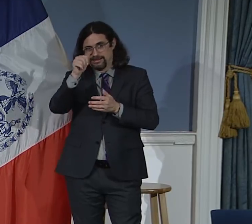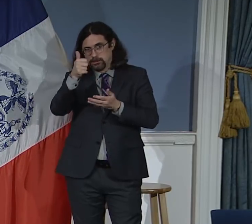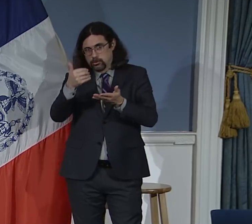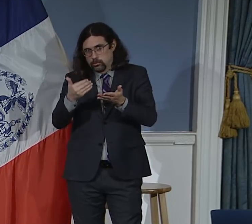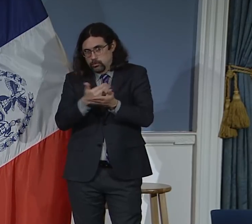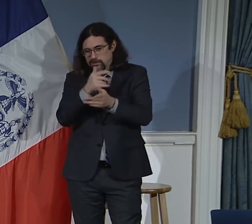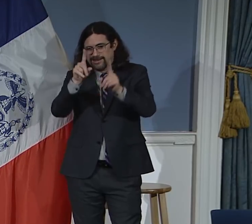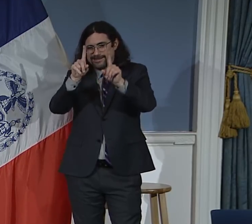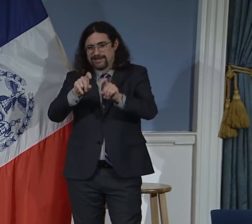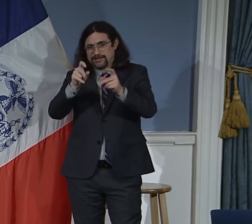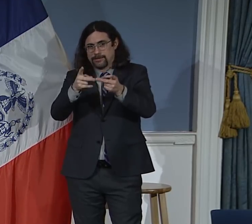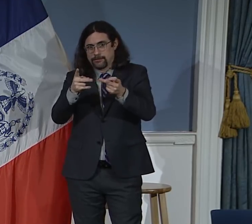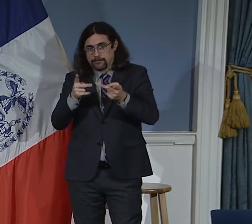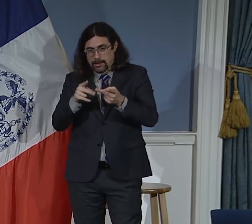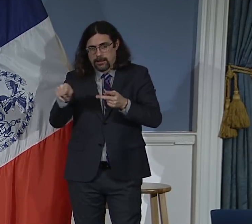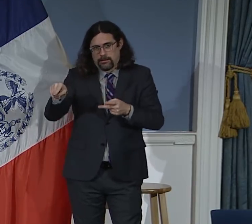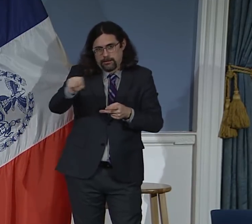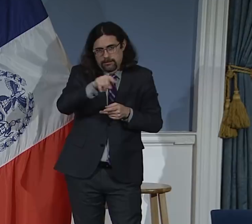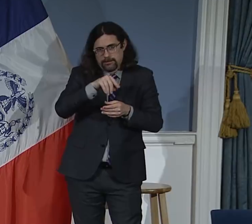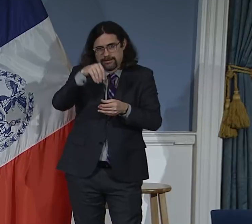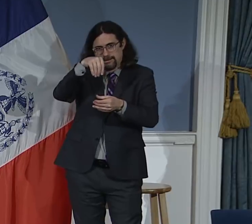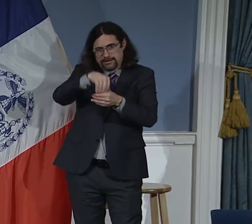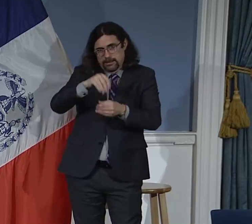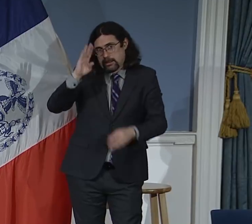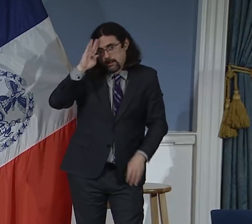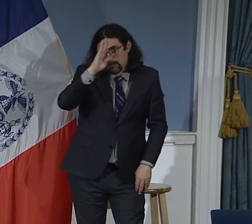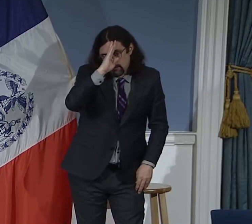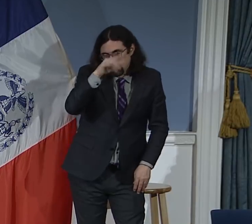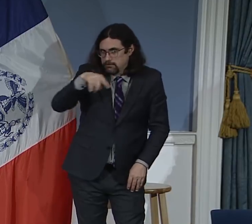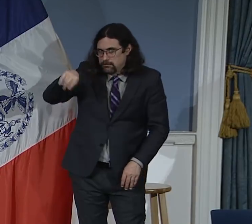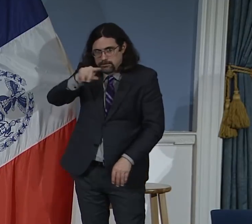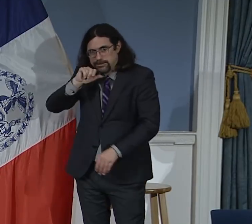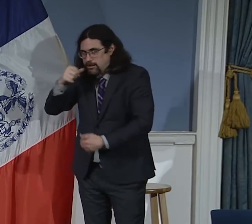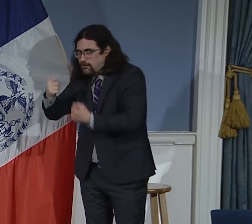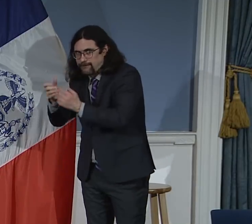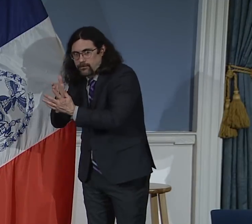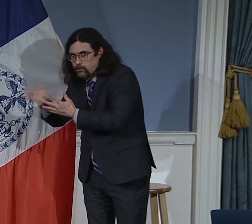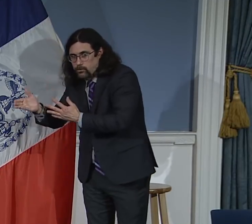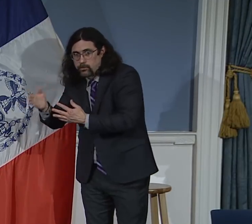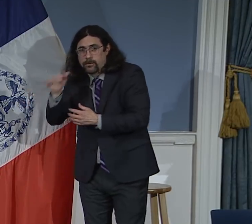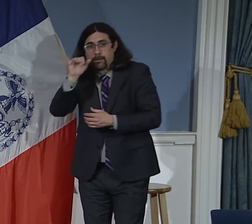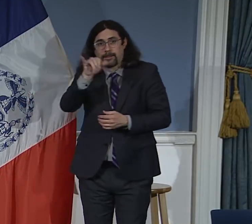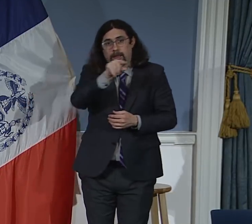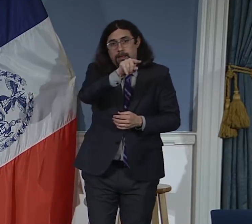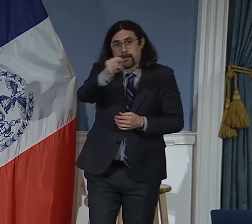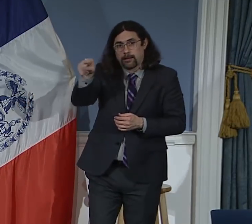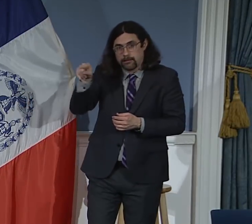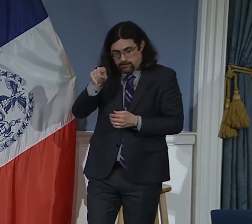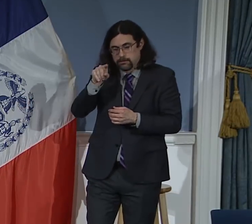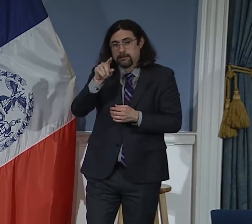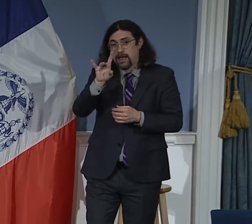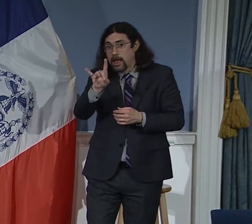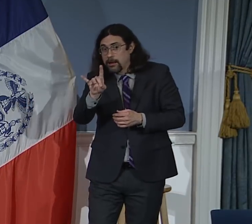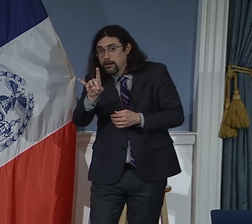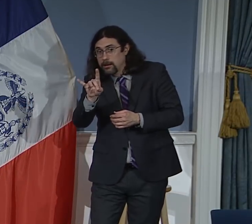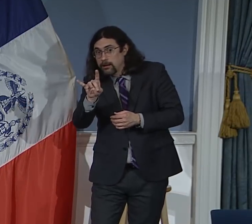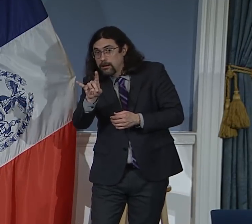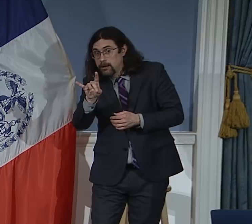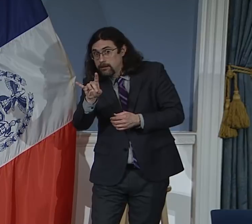HOSPITALS. THOSE ARE NOT DRIVE-THRU. EACH WILL SERVE 150 PEOPLE PER